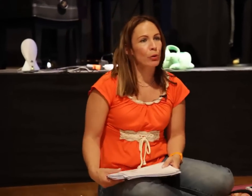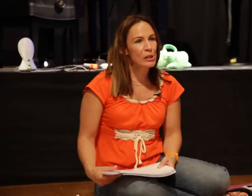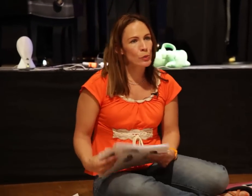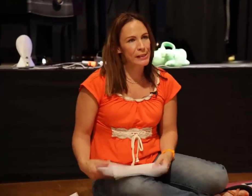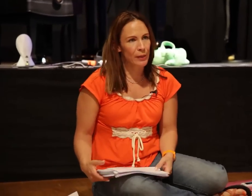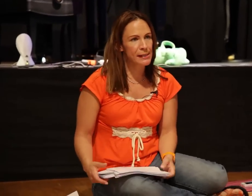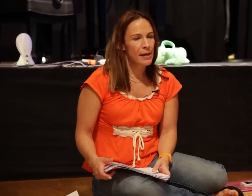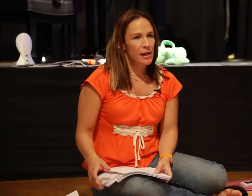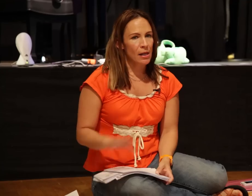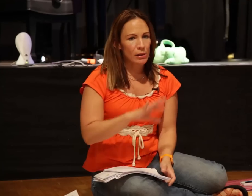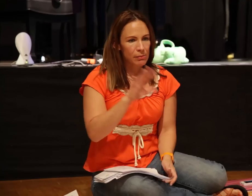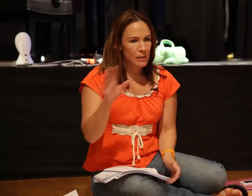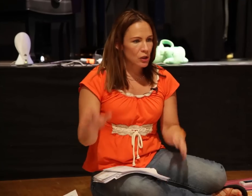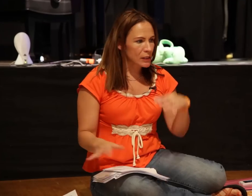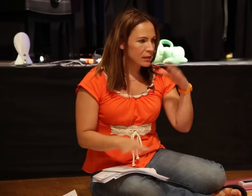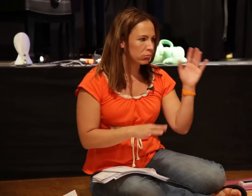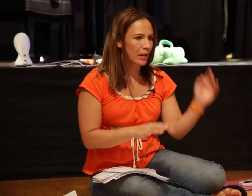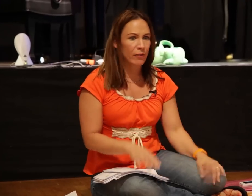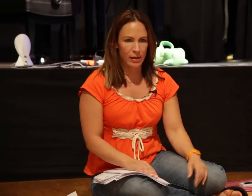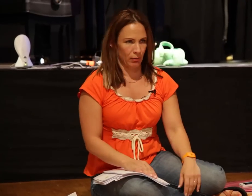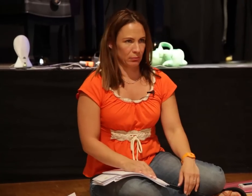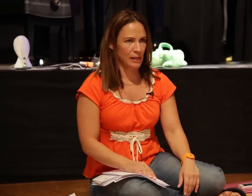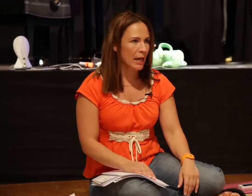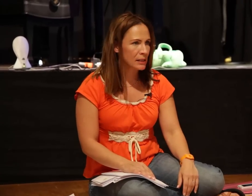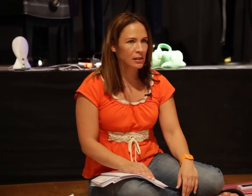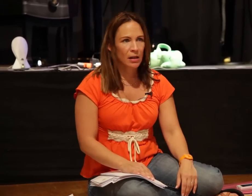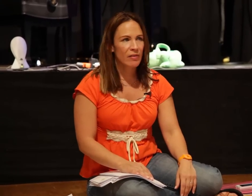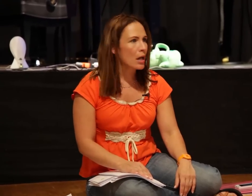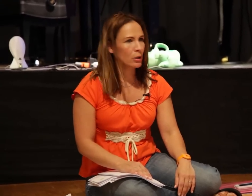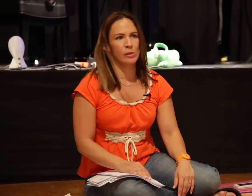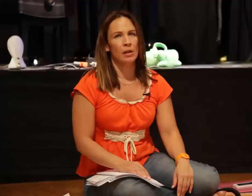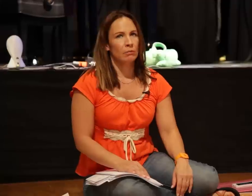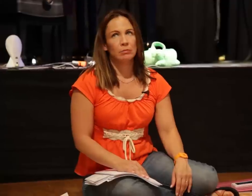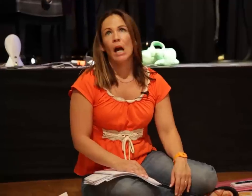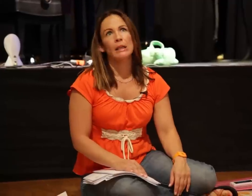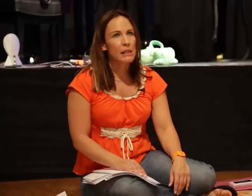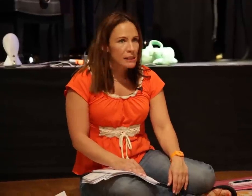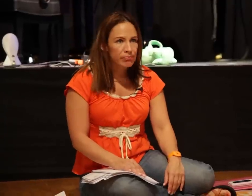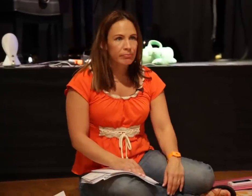It's a pre-school series, so it teaches everything; science, values, kindness,